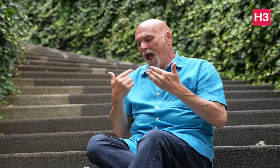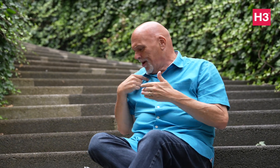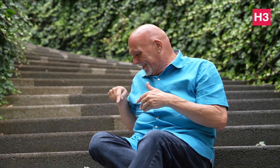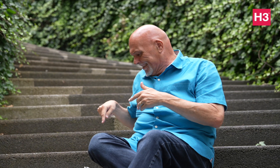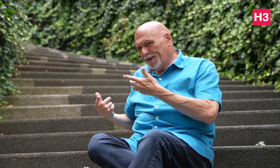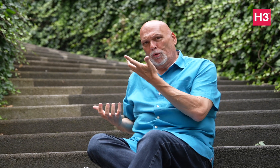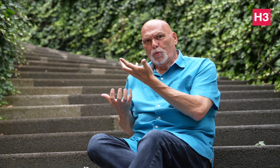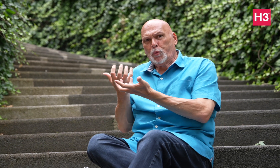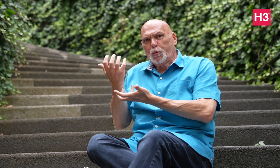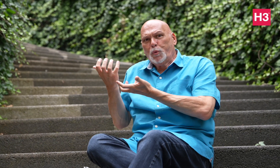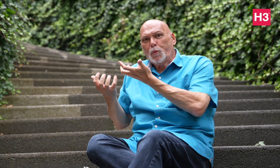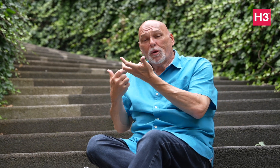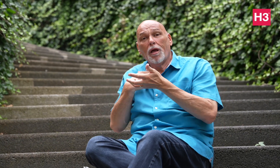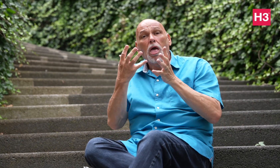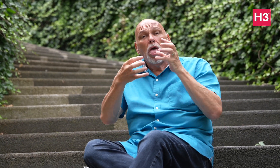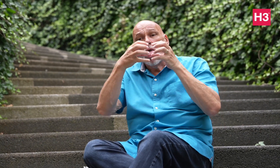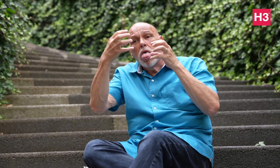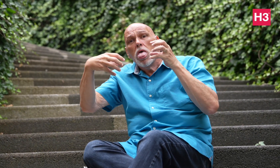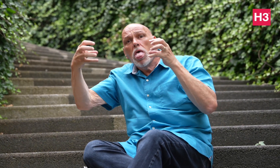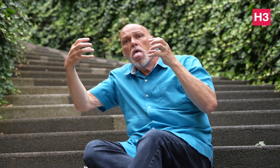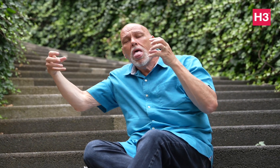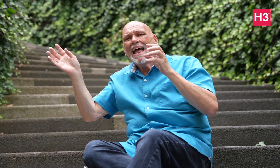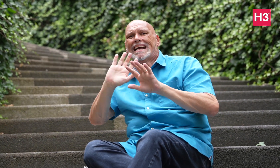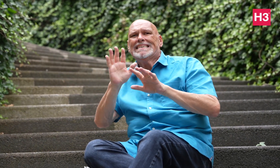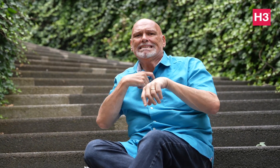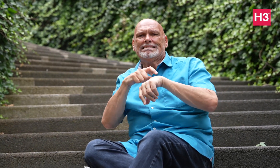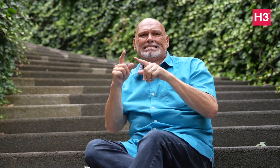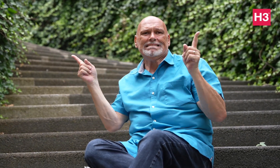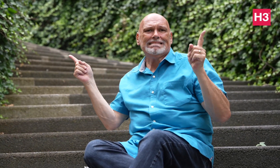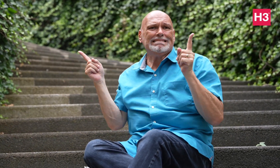to the chase and dig in before it gets cold!